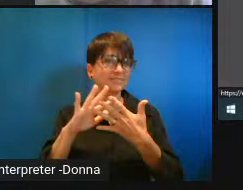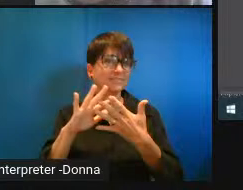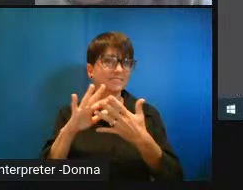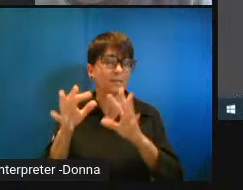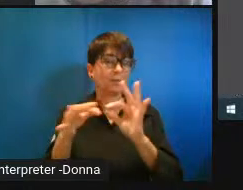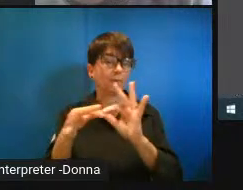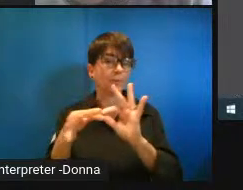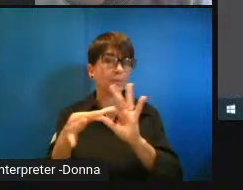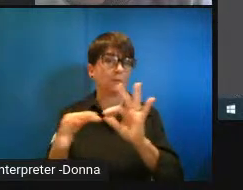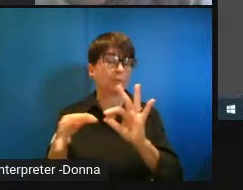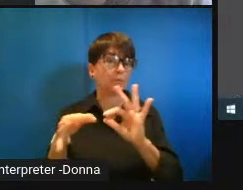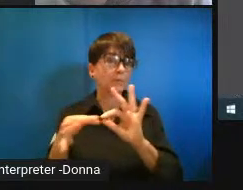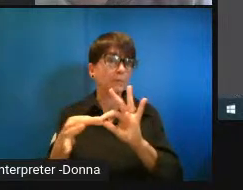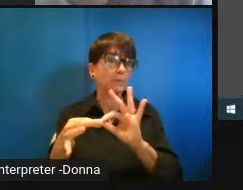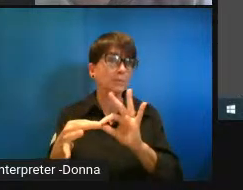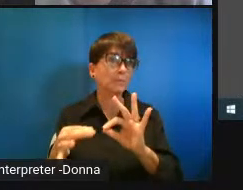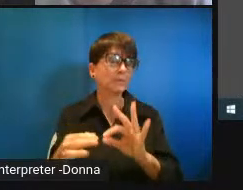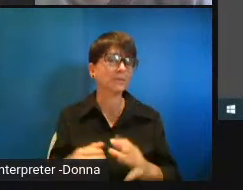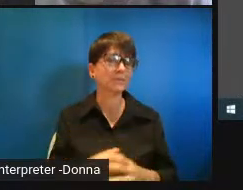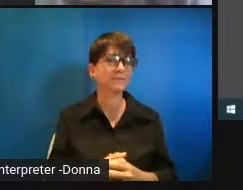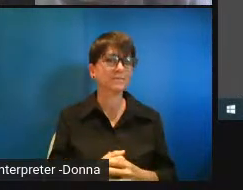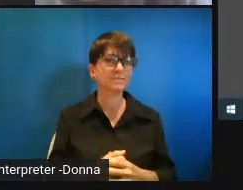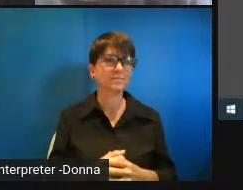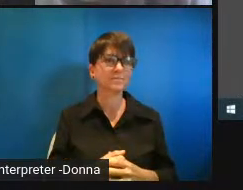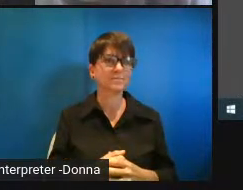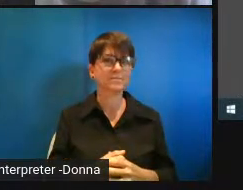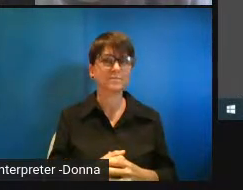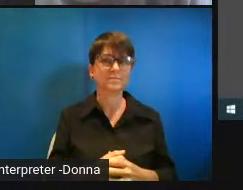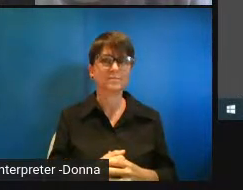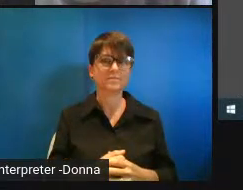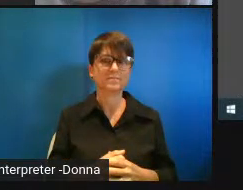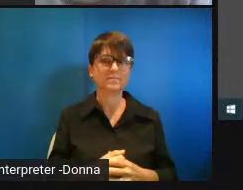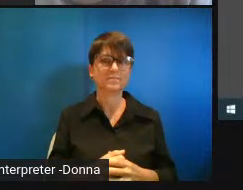screen reader reading in the background.